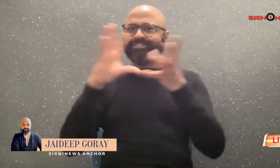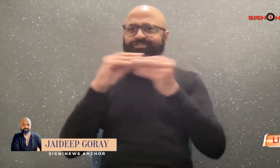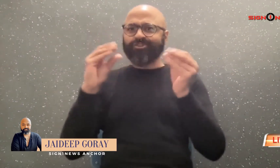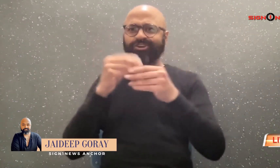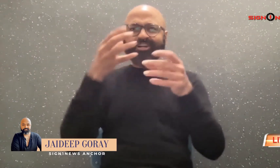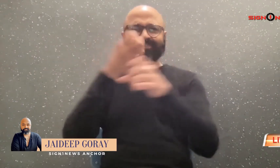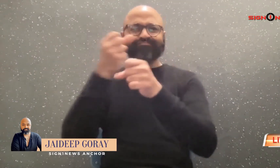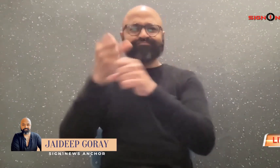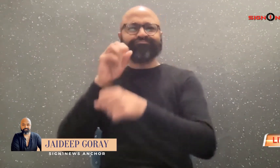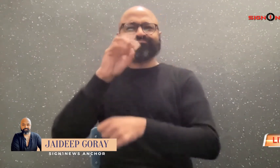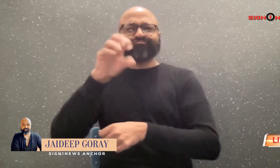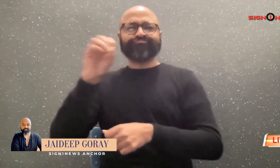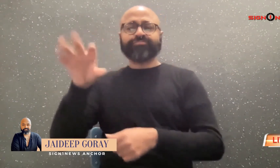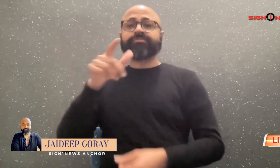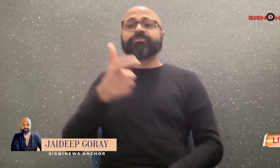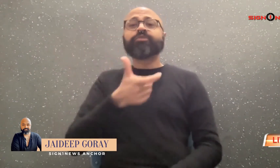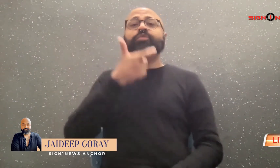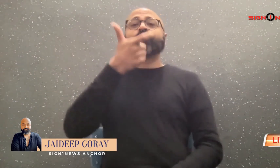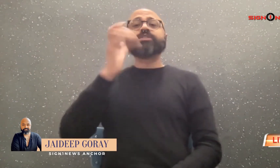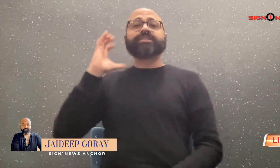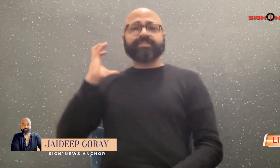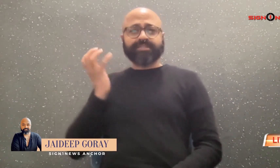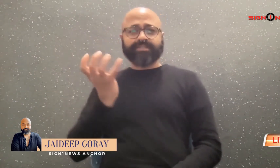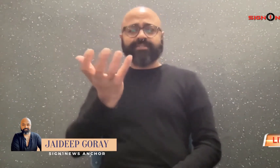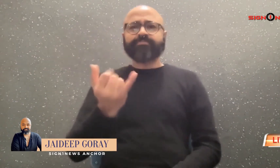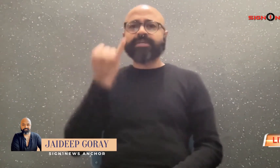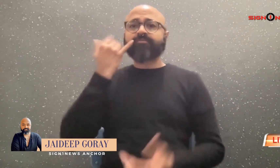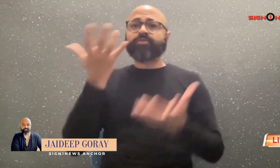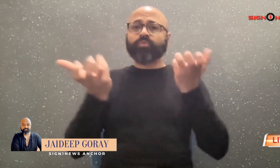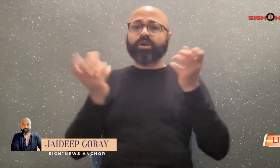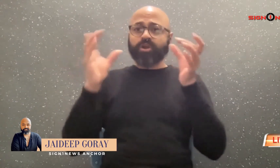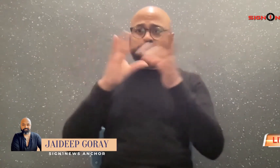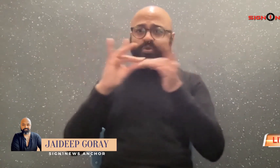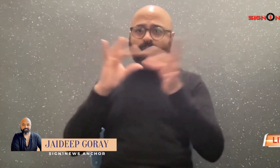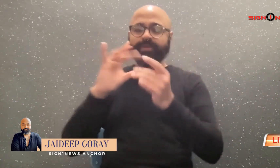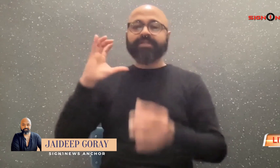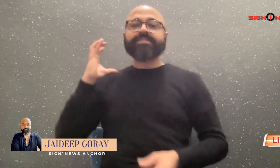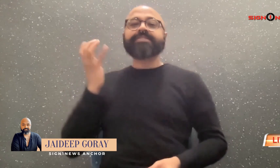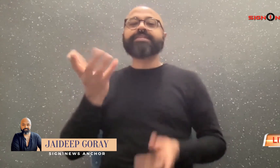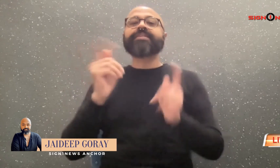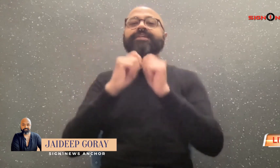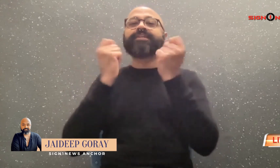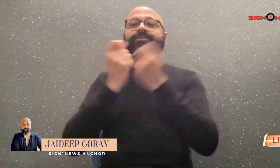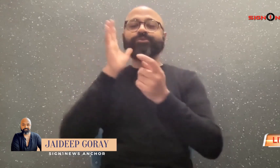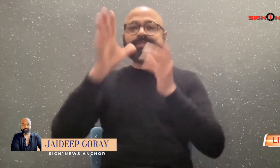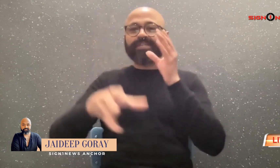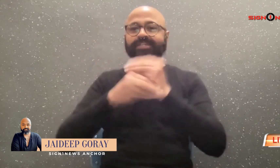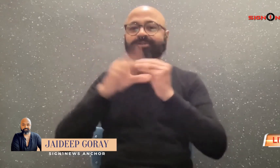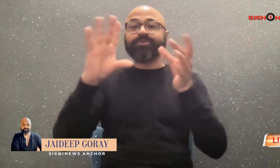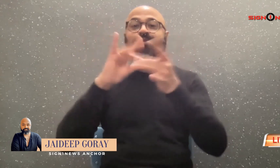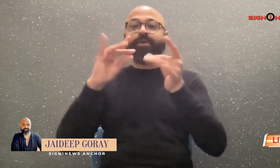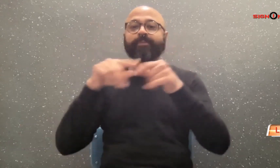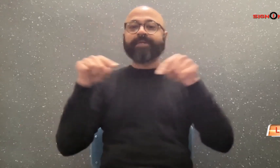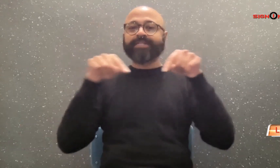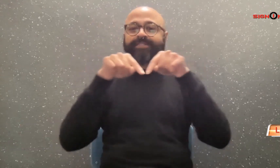here's a quick look at the top trending stories making headlines today if you post an interesting comment about this update we may add it at the bottom of the screen